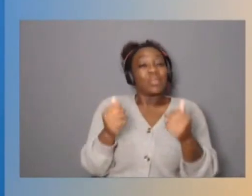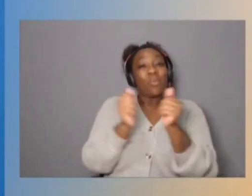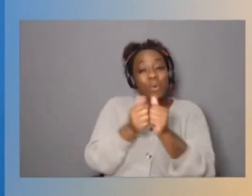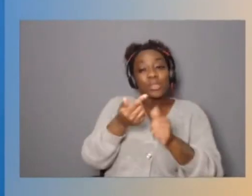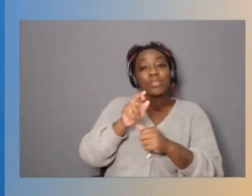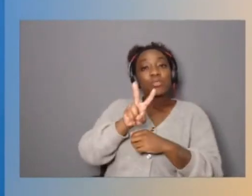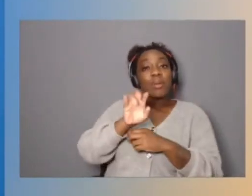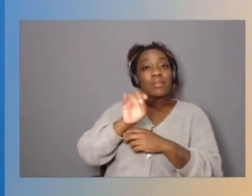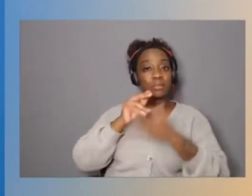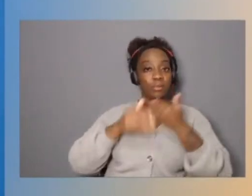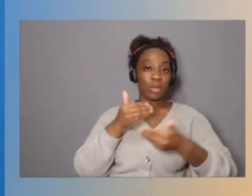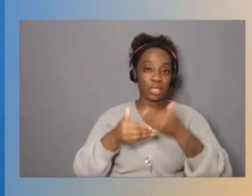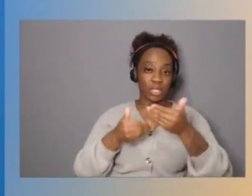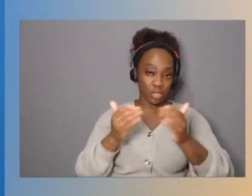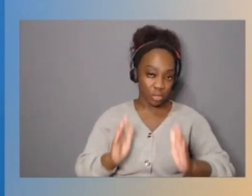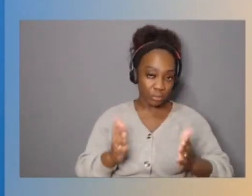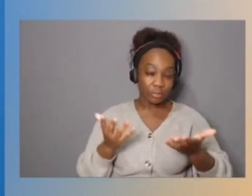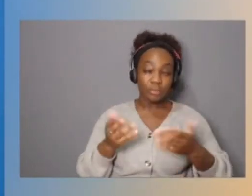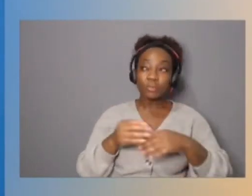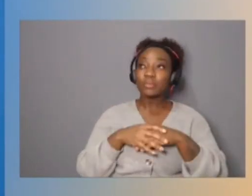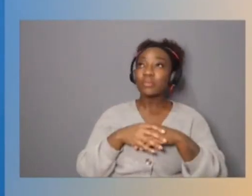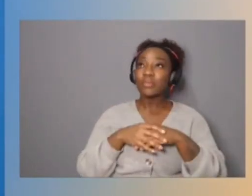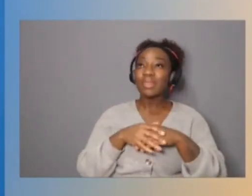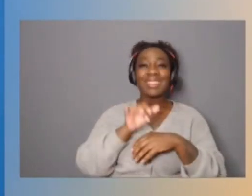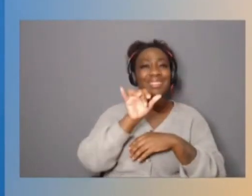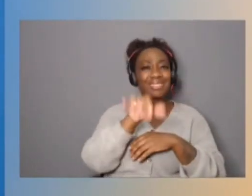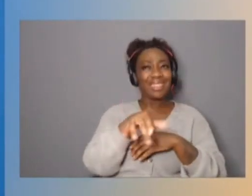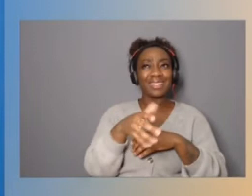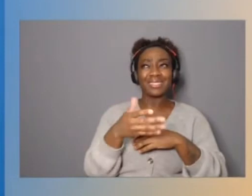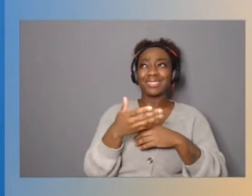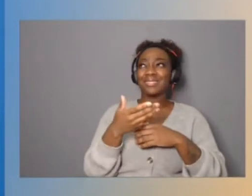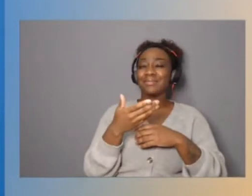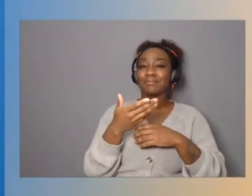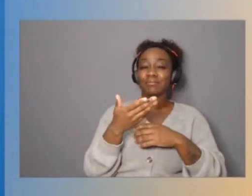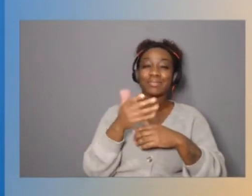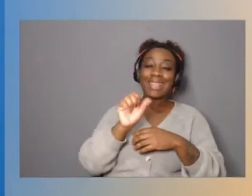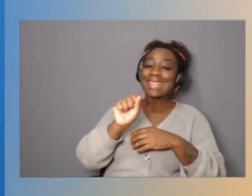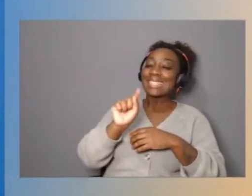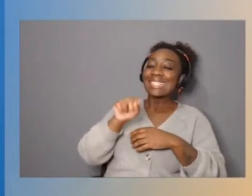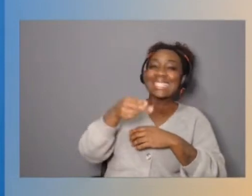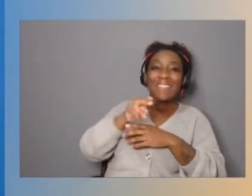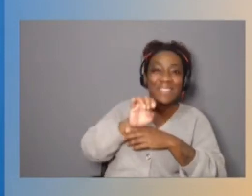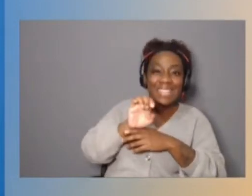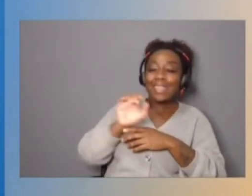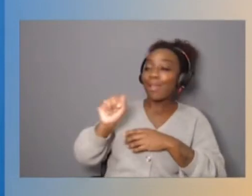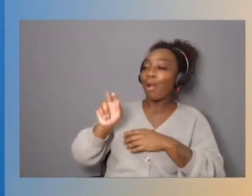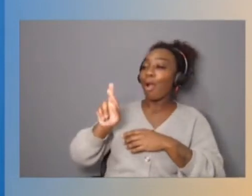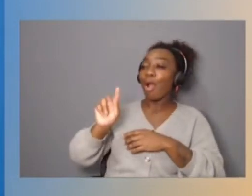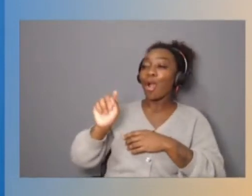And that's a, I think, through Stephanie and Arthur's earlier discussion and now I think a call to action for everybody